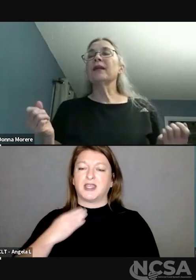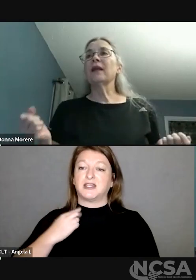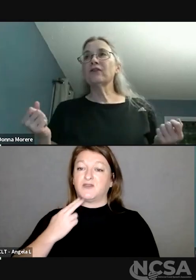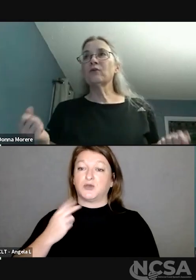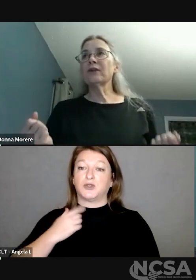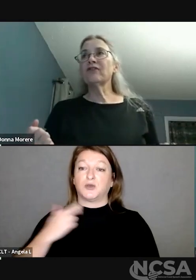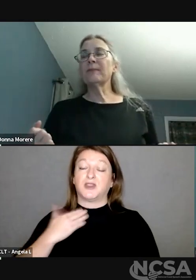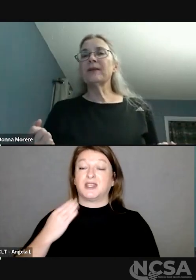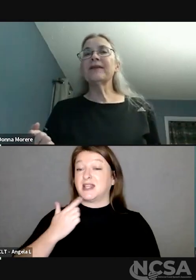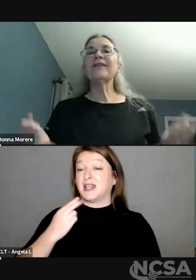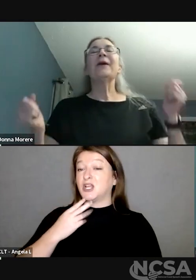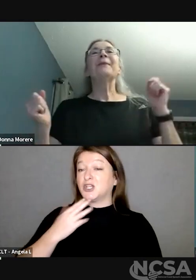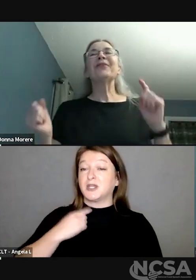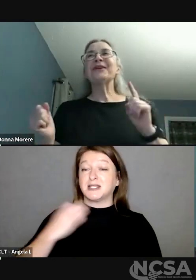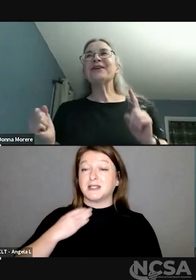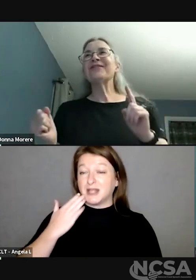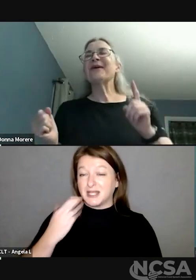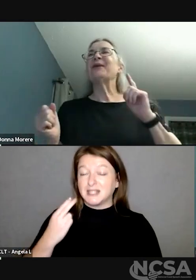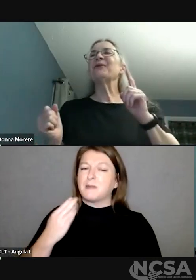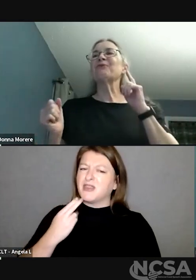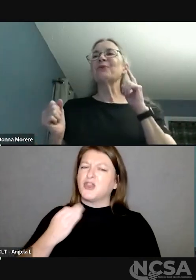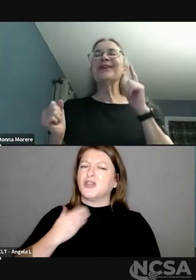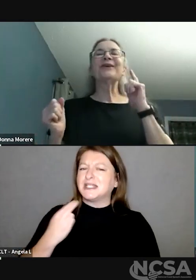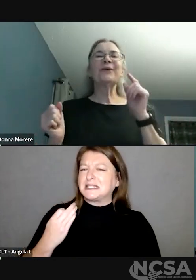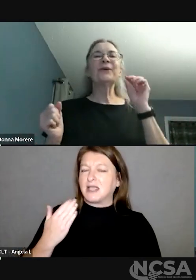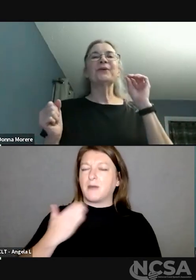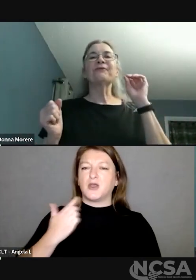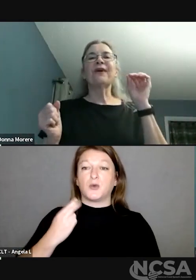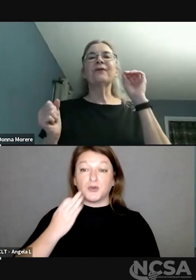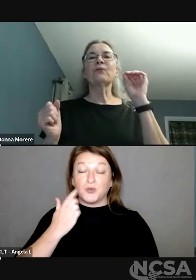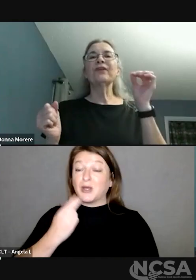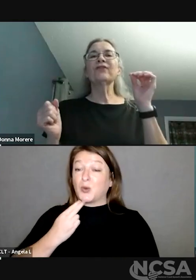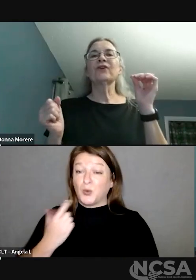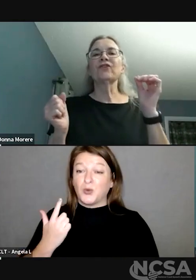intellectual disabilities. But there is some, and it was really cool to find research.